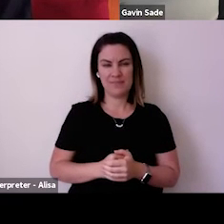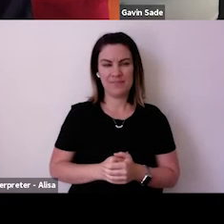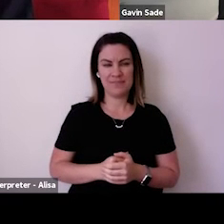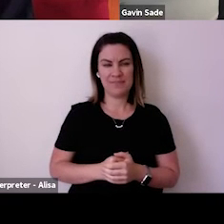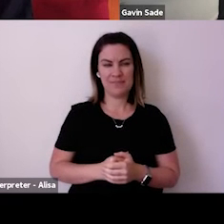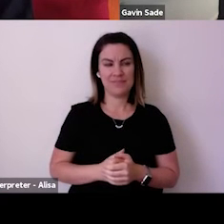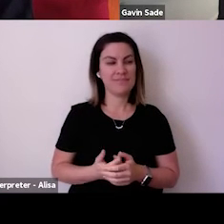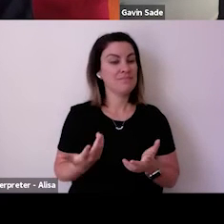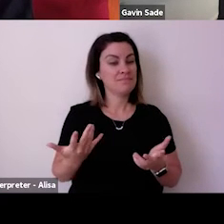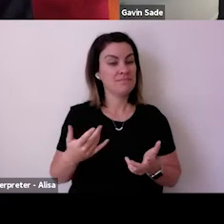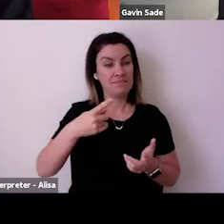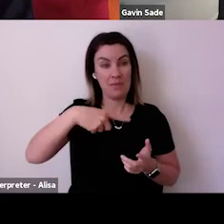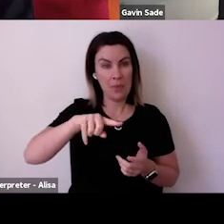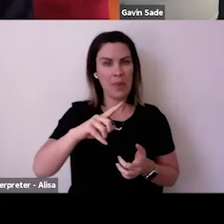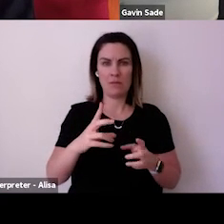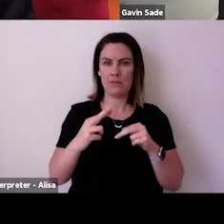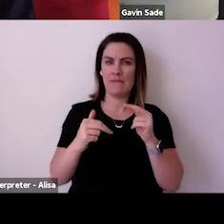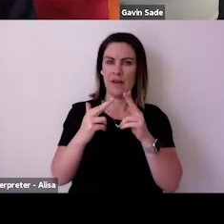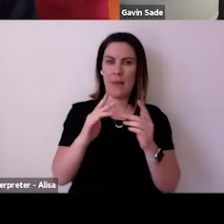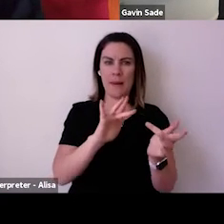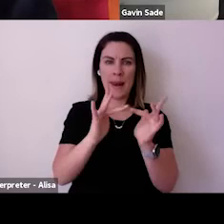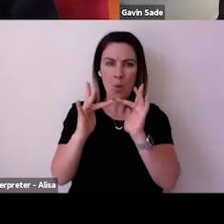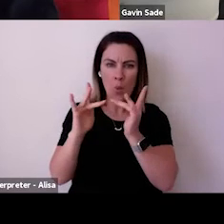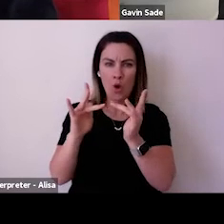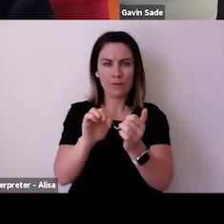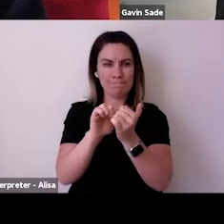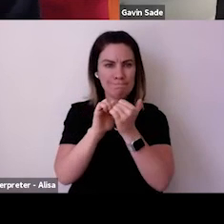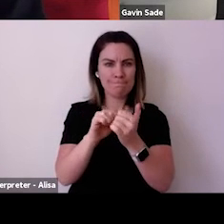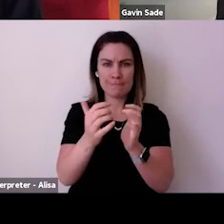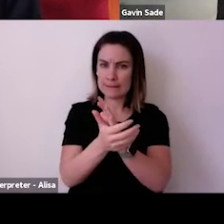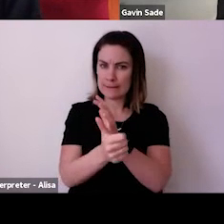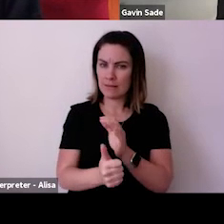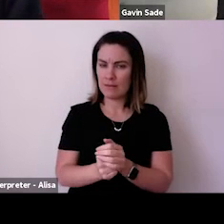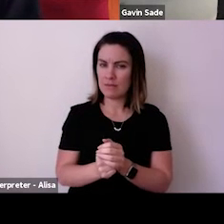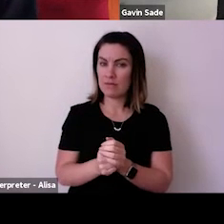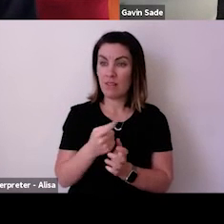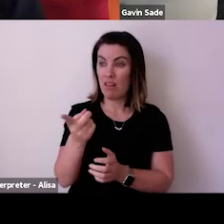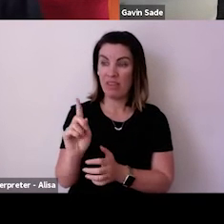valuable networking and collaboration skills and industry partners commented on how they benefited from the